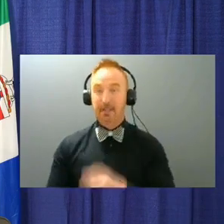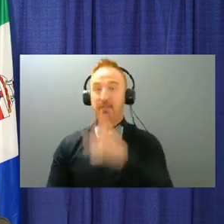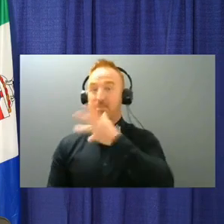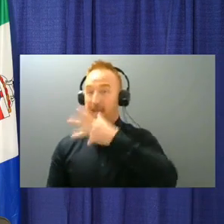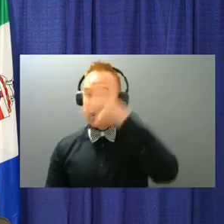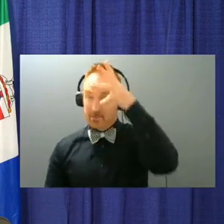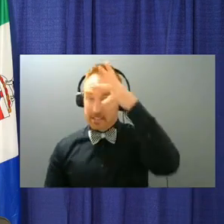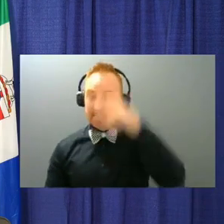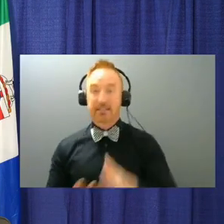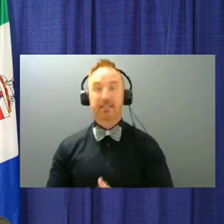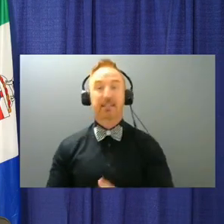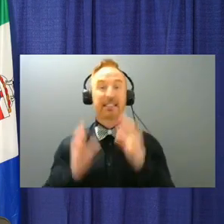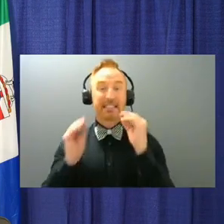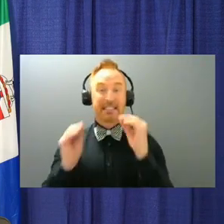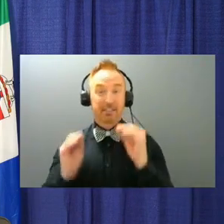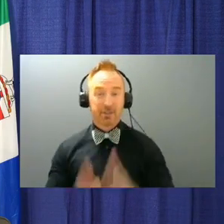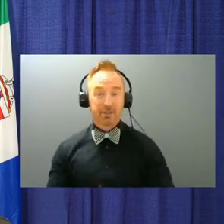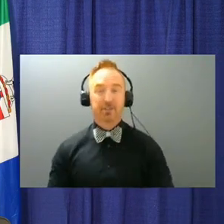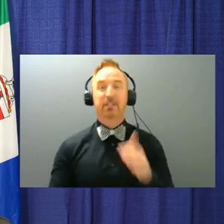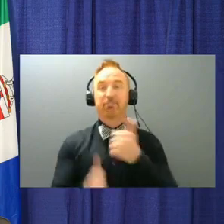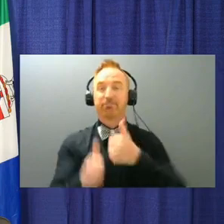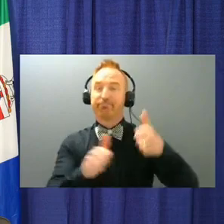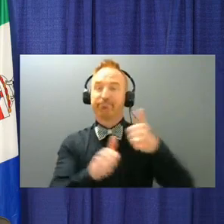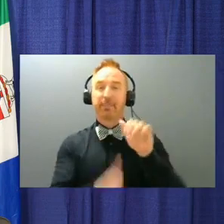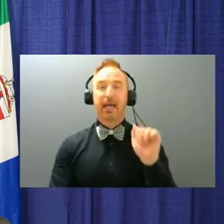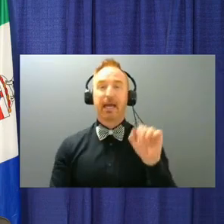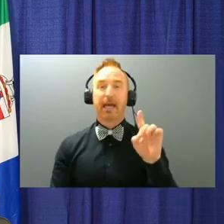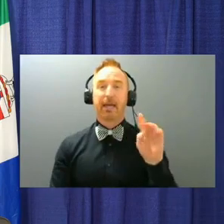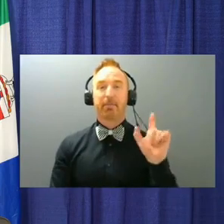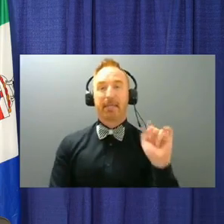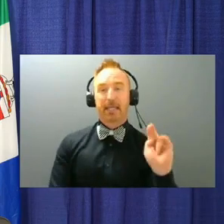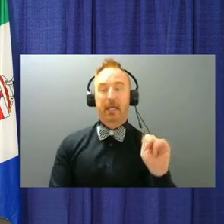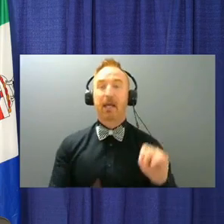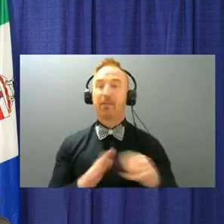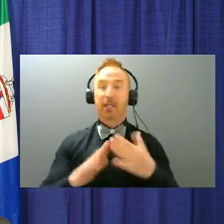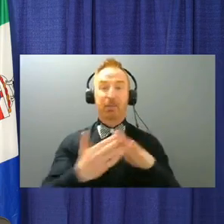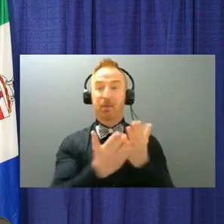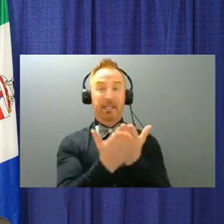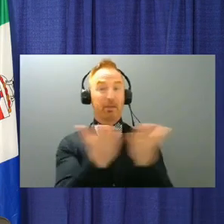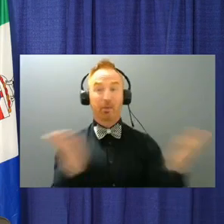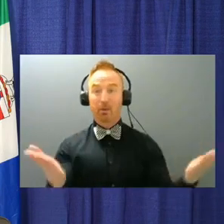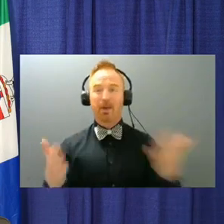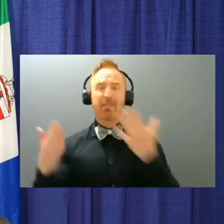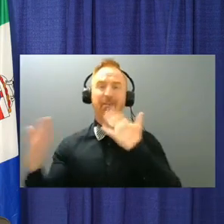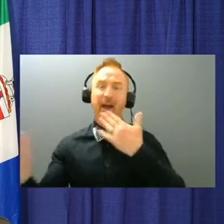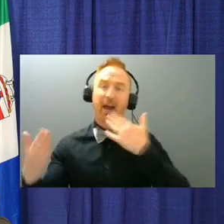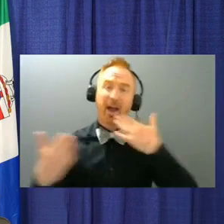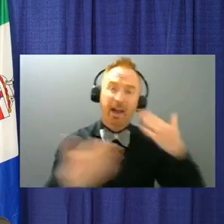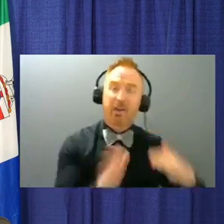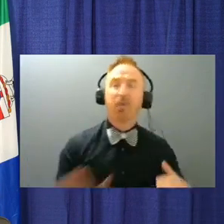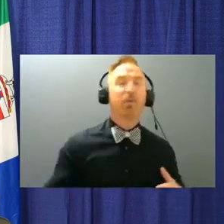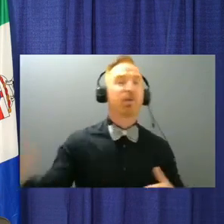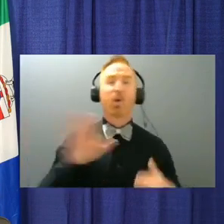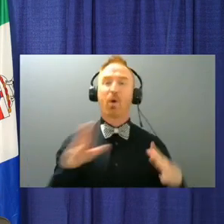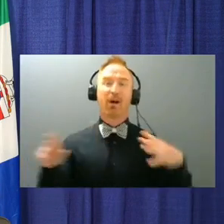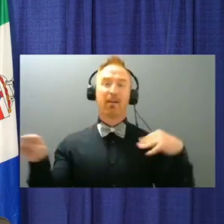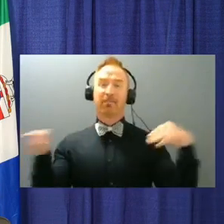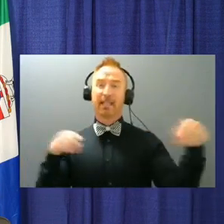educational community for everything that you're doing to be flexible and to work through this unprecedented challenge